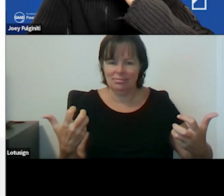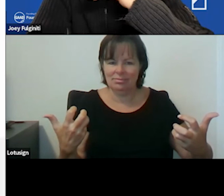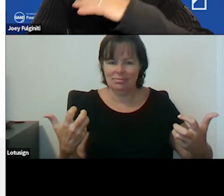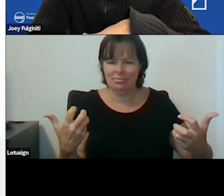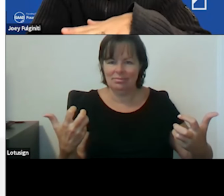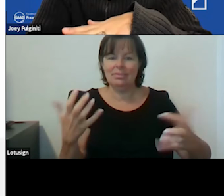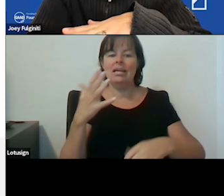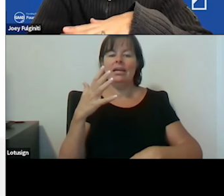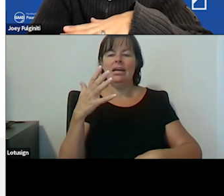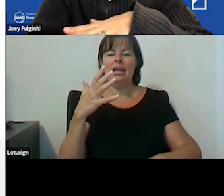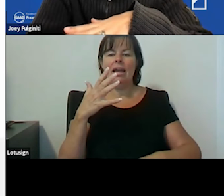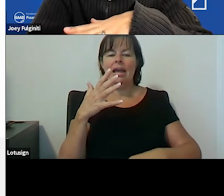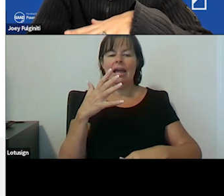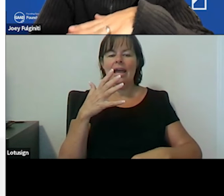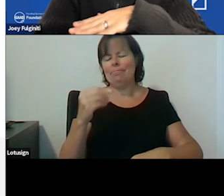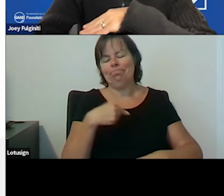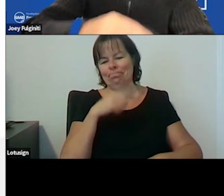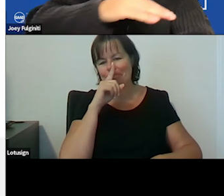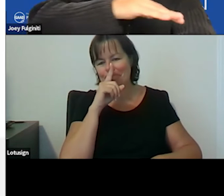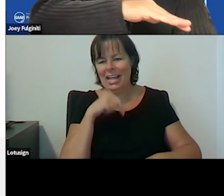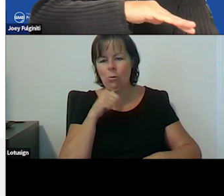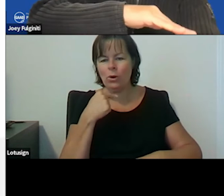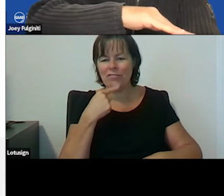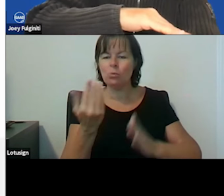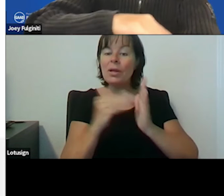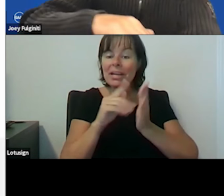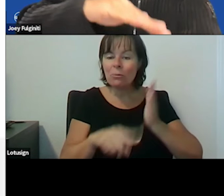I don't even want to tell you what they were saying when they were angry but as you can see